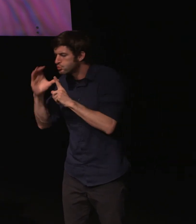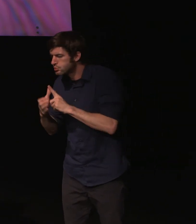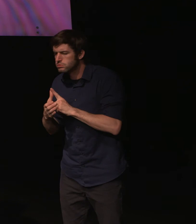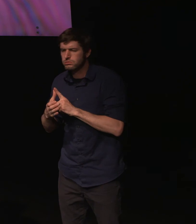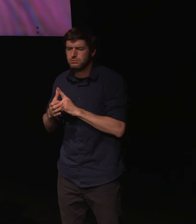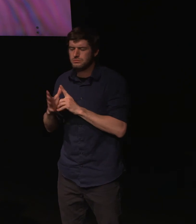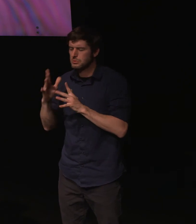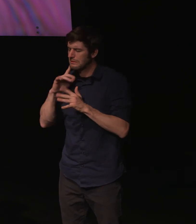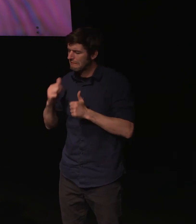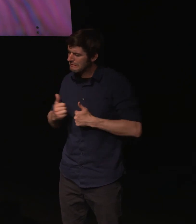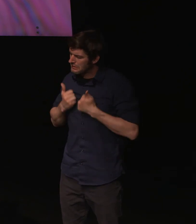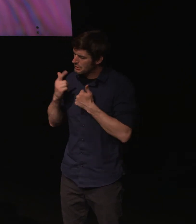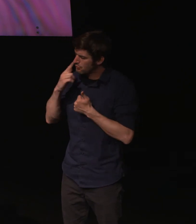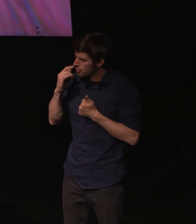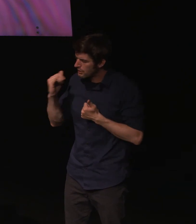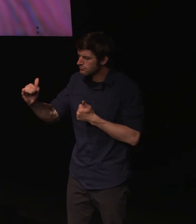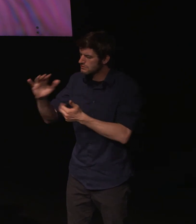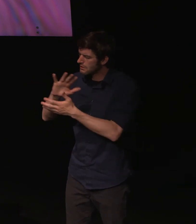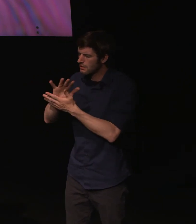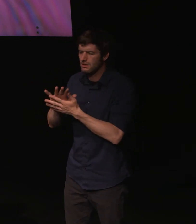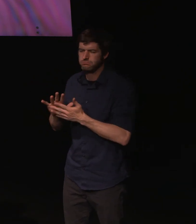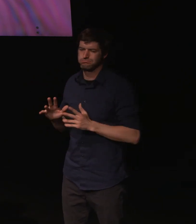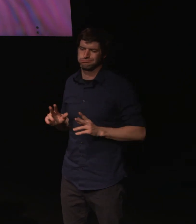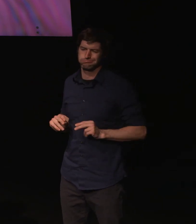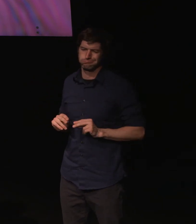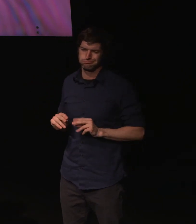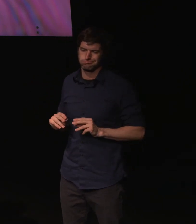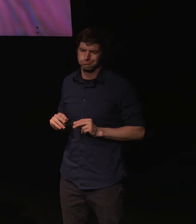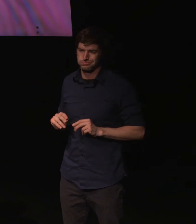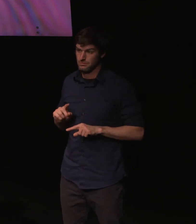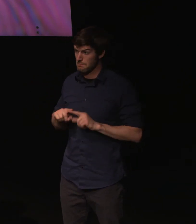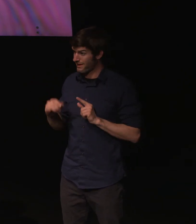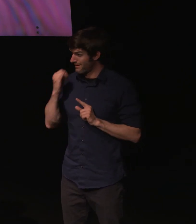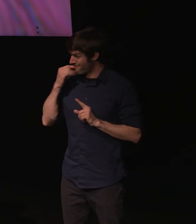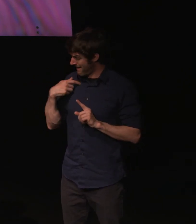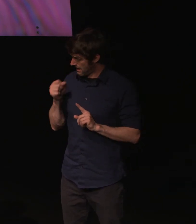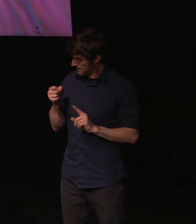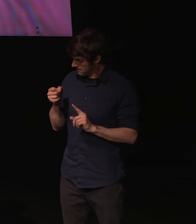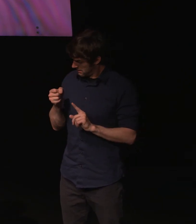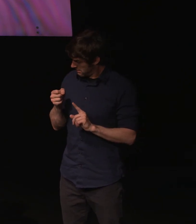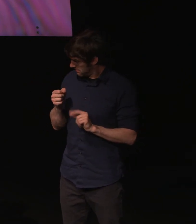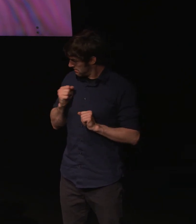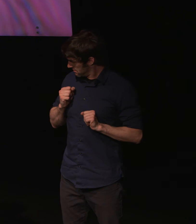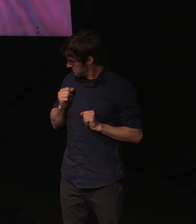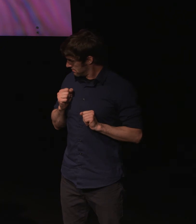But if I can just grab one person and say, "Here is me,